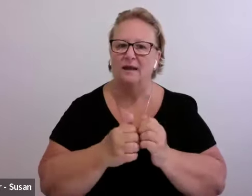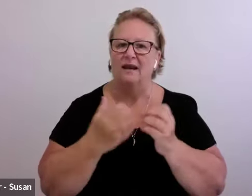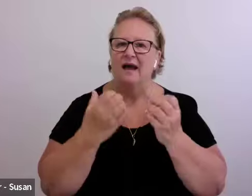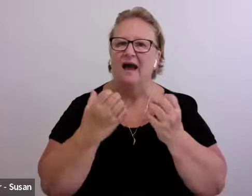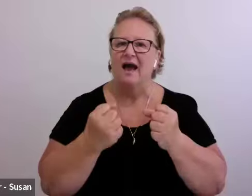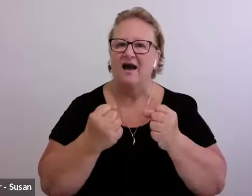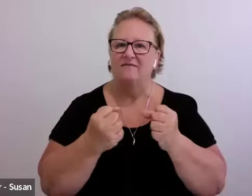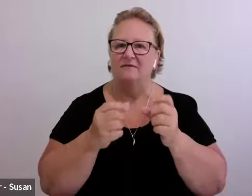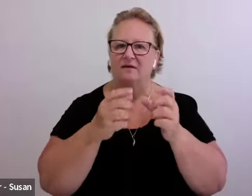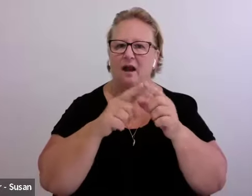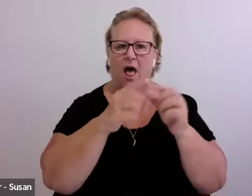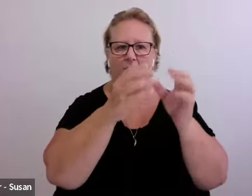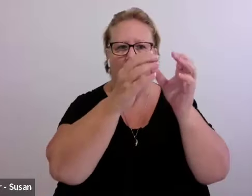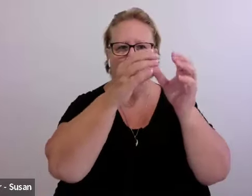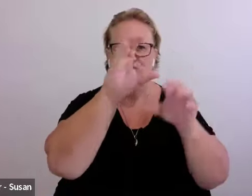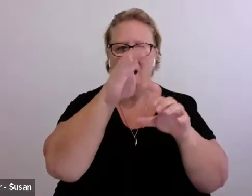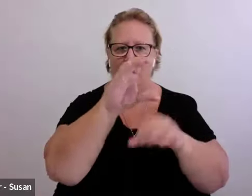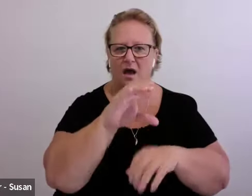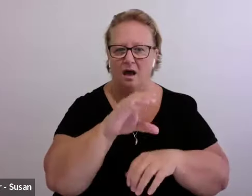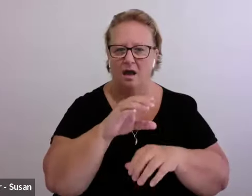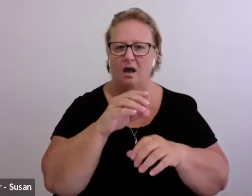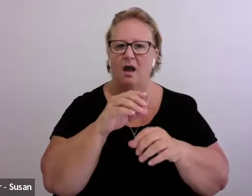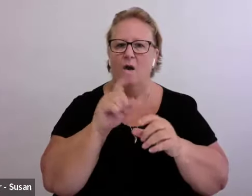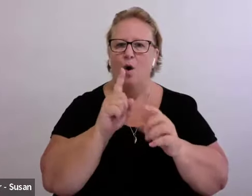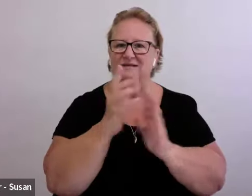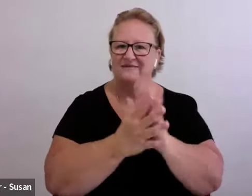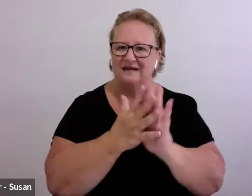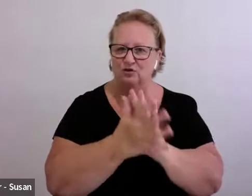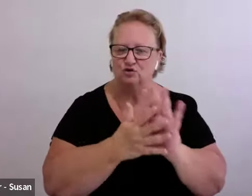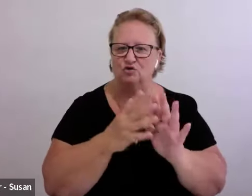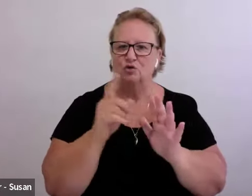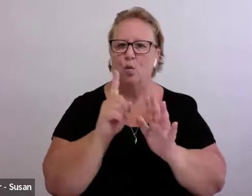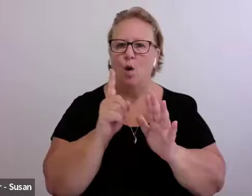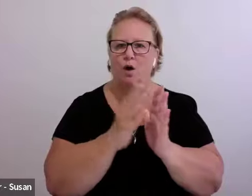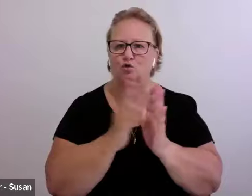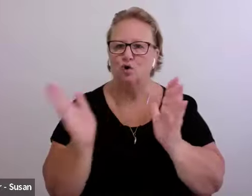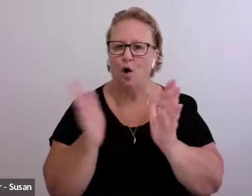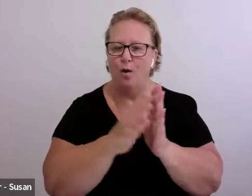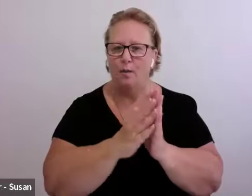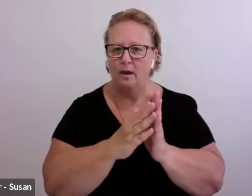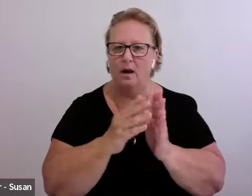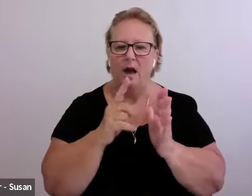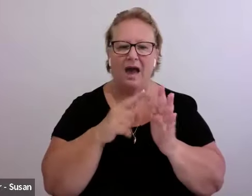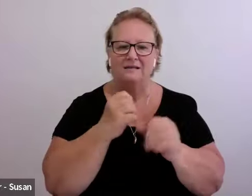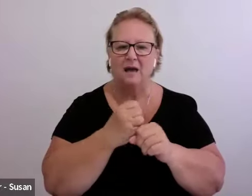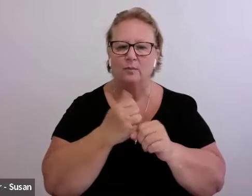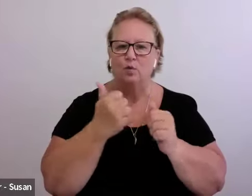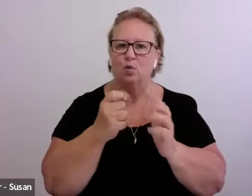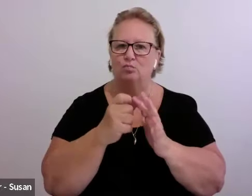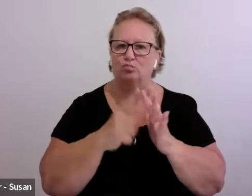funding guidelines before starting your application. And the full guidelines document has a breakdown of